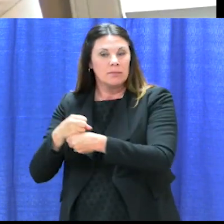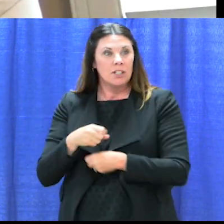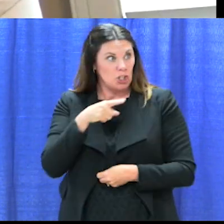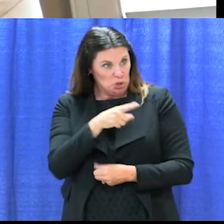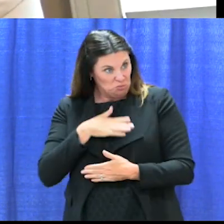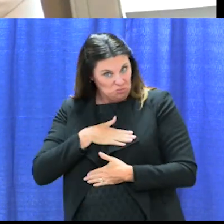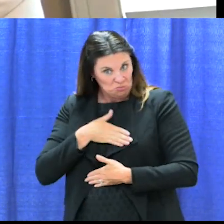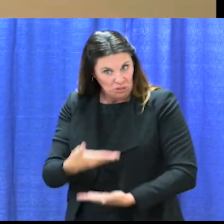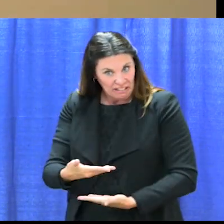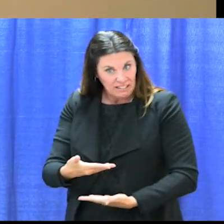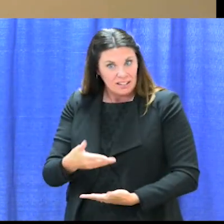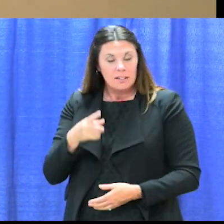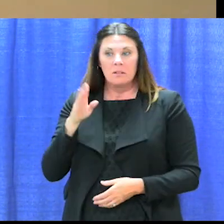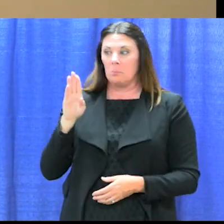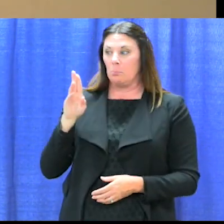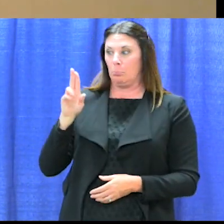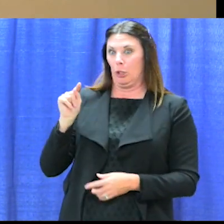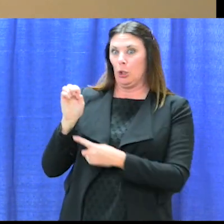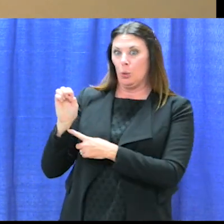[Zedan speaking] I’m going to have Beth answer that.